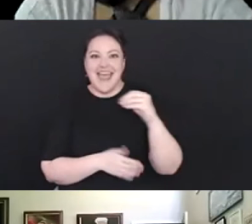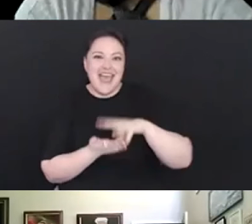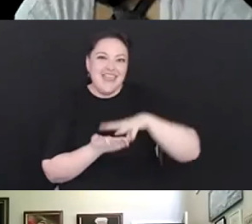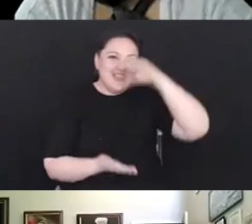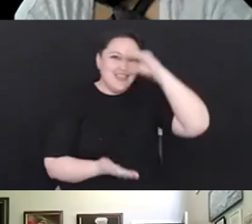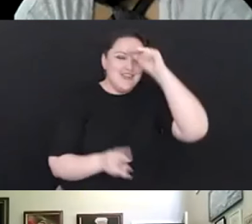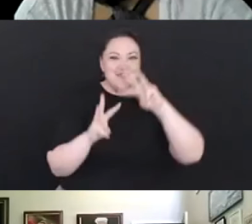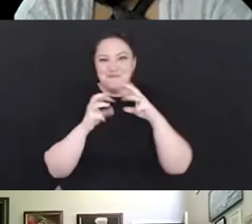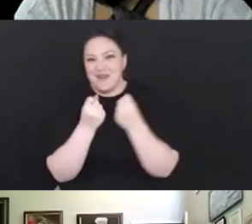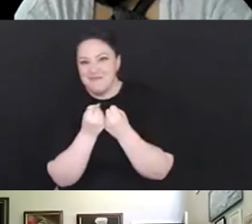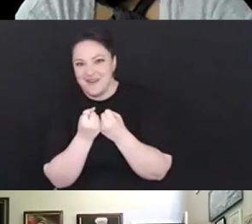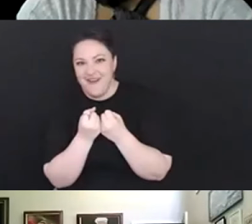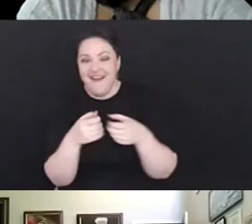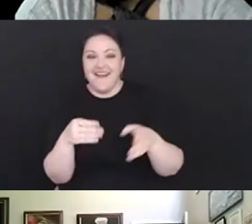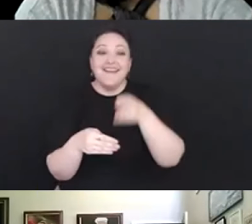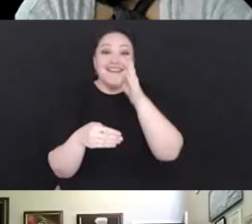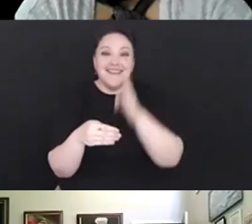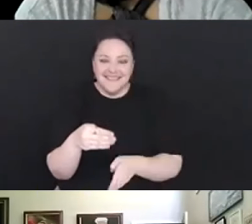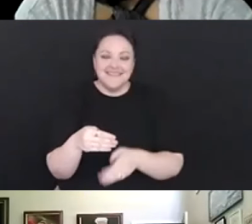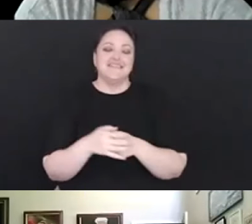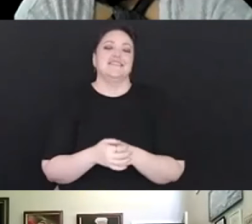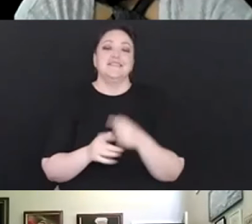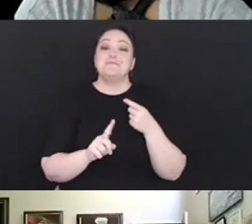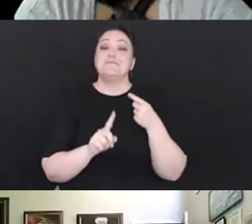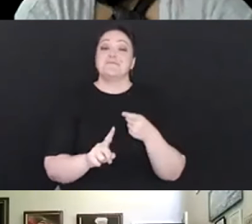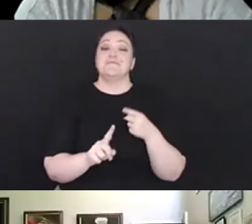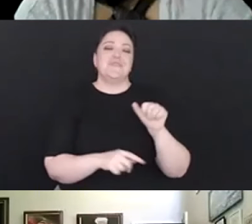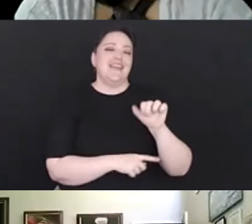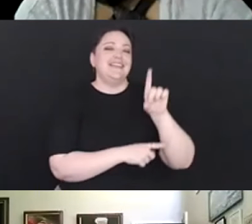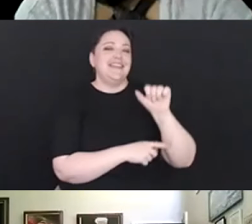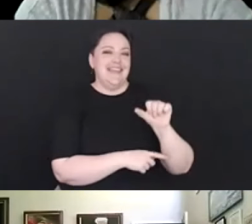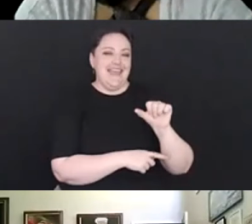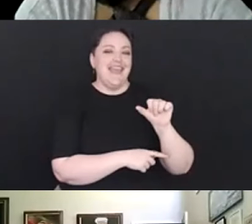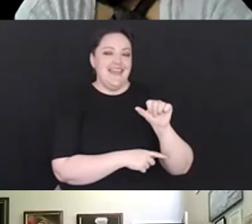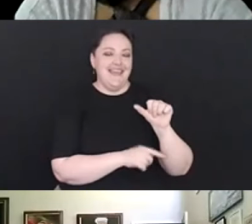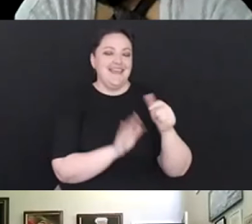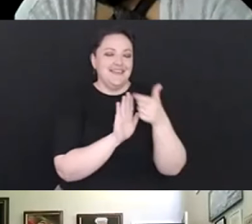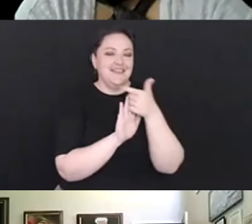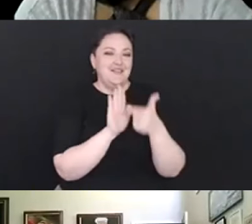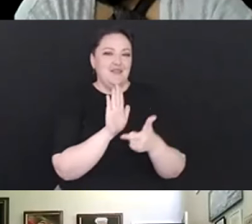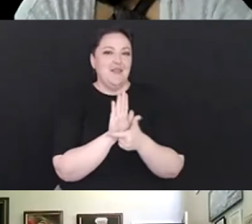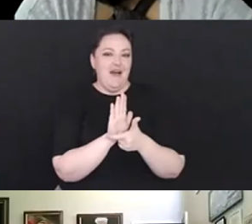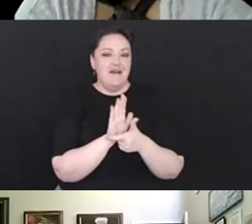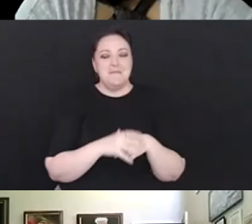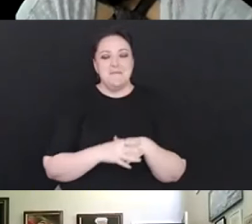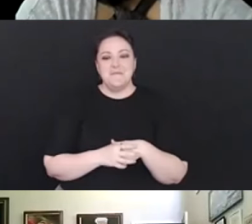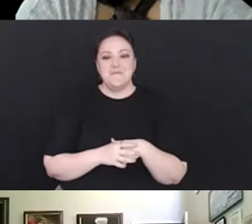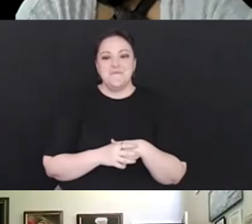poignant note about the Americans with Disabilities Act. I would like to thank you all for attending